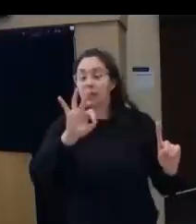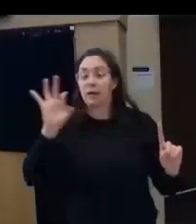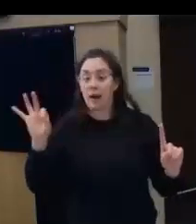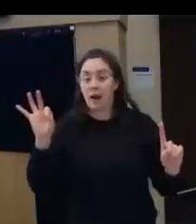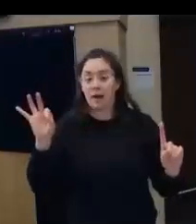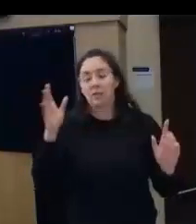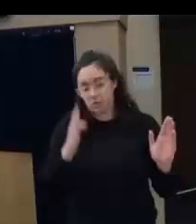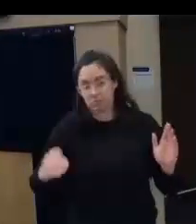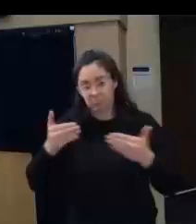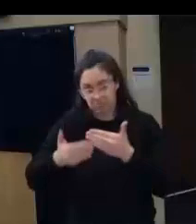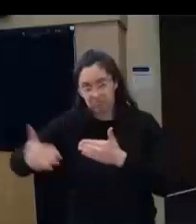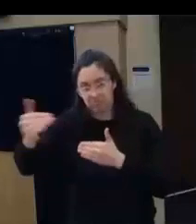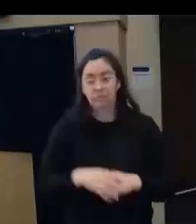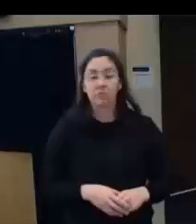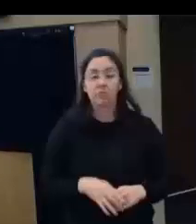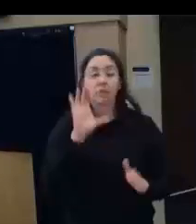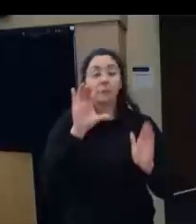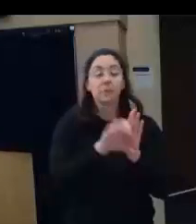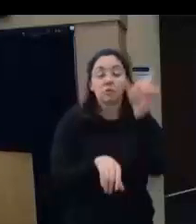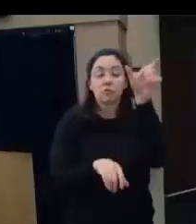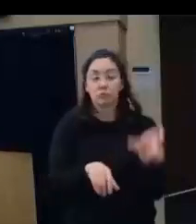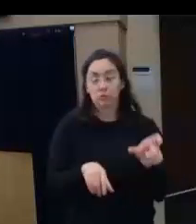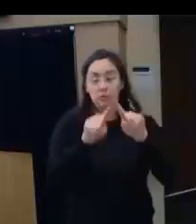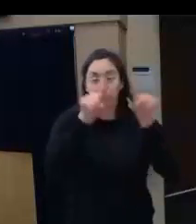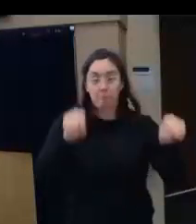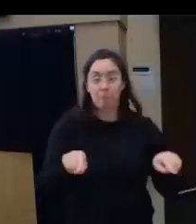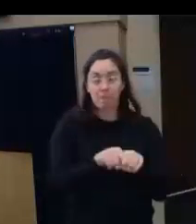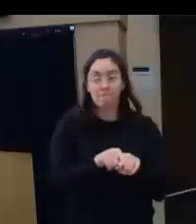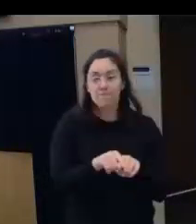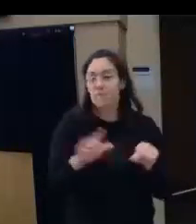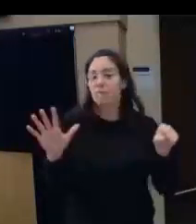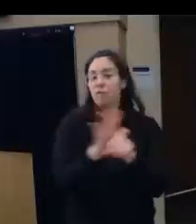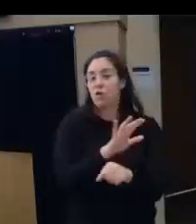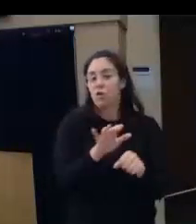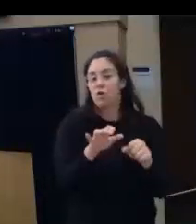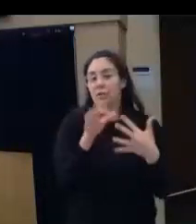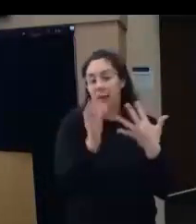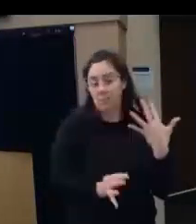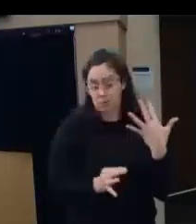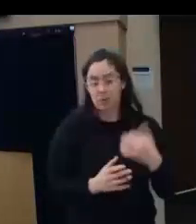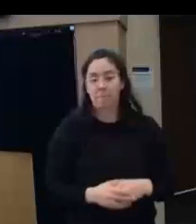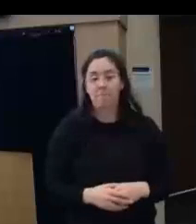after then these figures here this um this figure is for the entire sample and the authors concluded